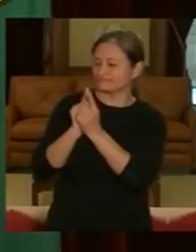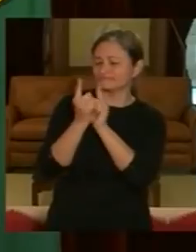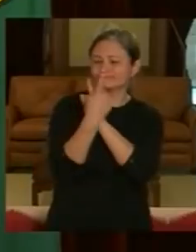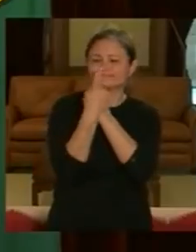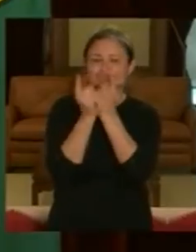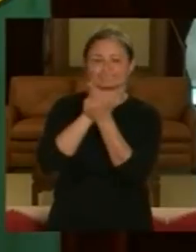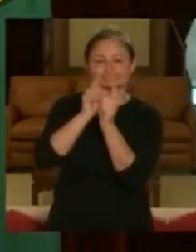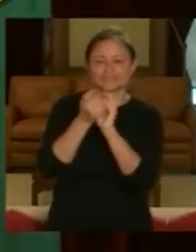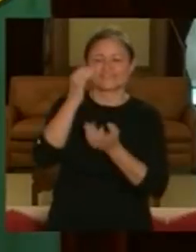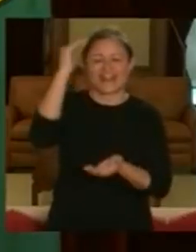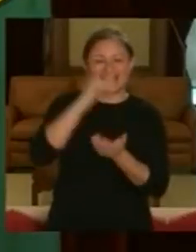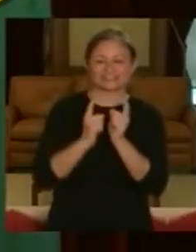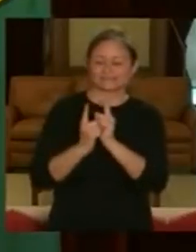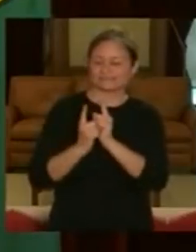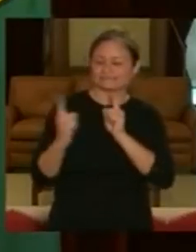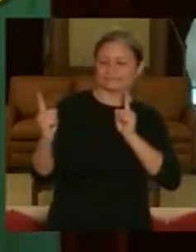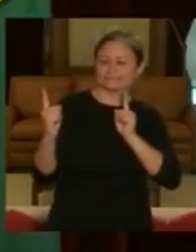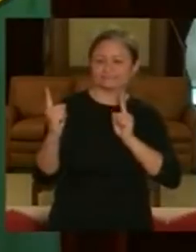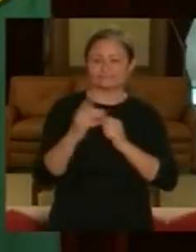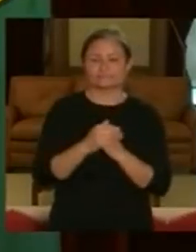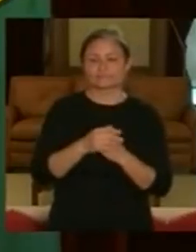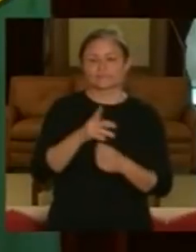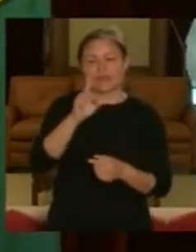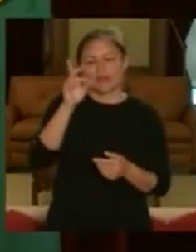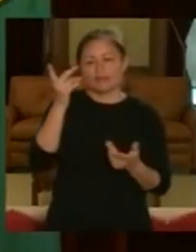WORK, BUT ONLY IF YOU CAN USE